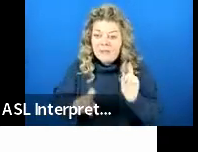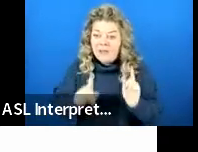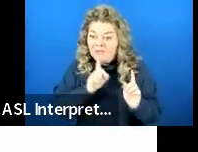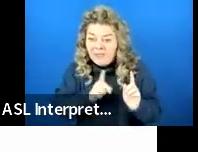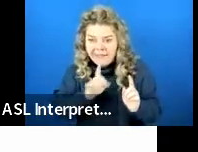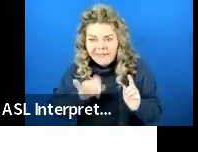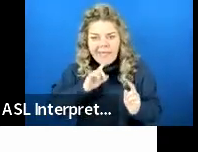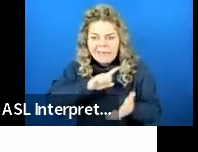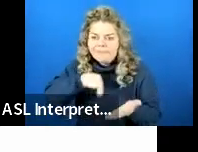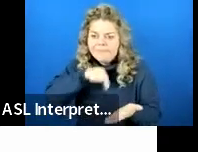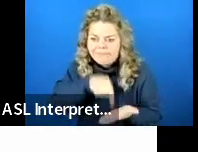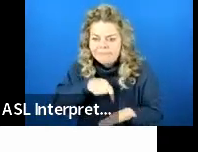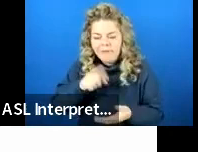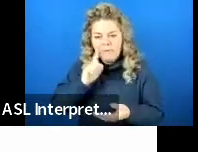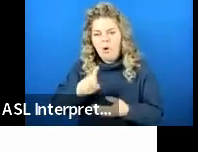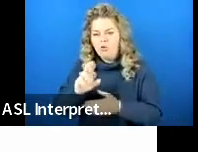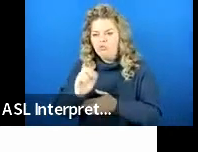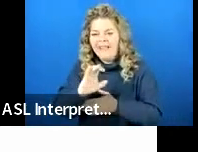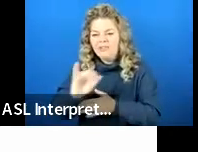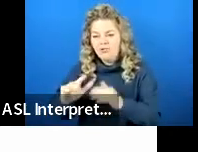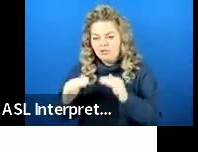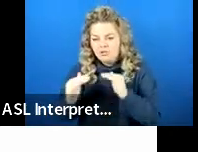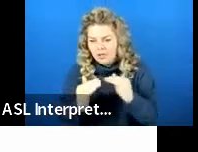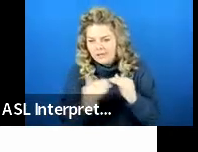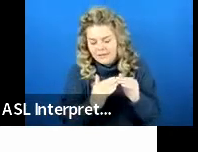for Racial Justice that brings these concepts to life.